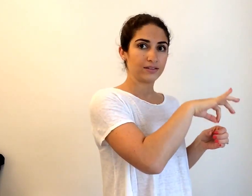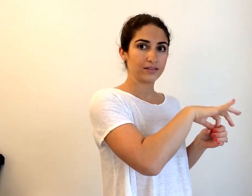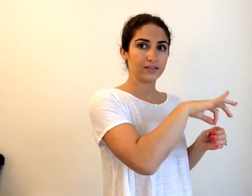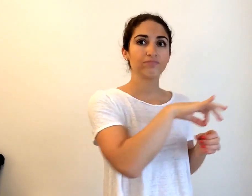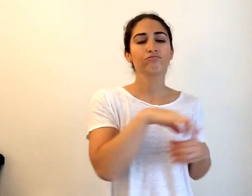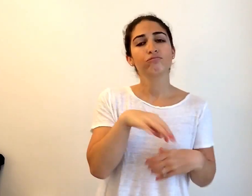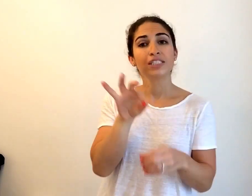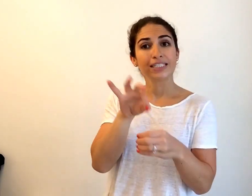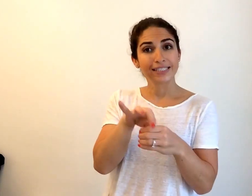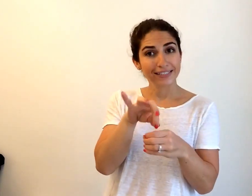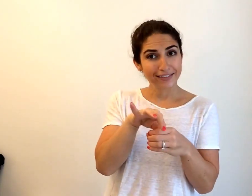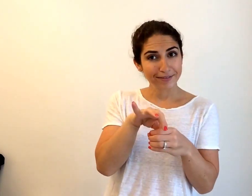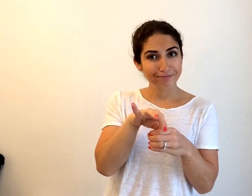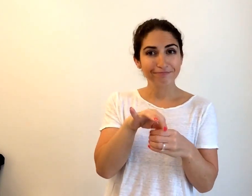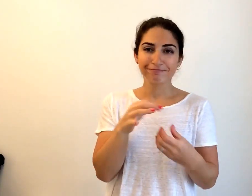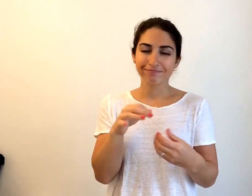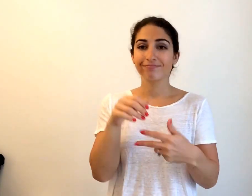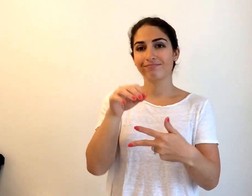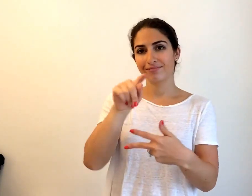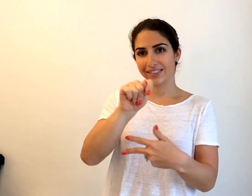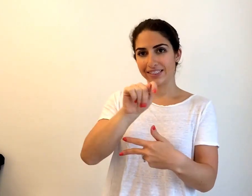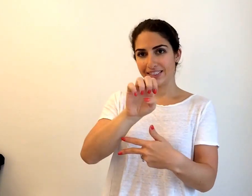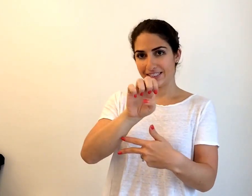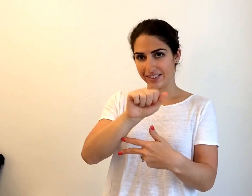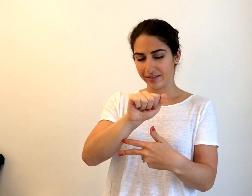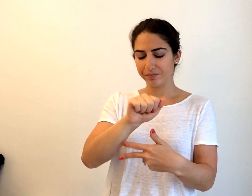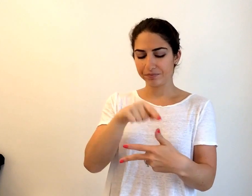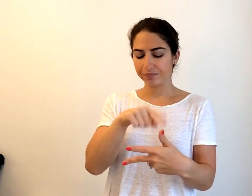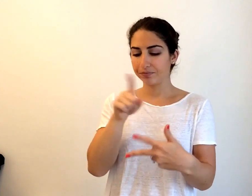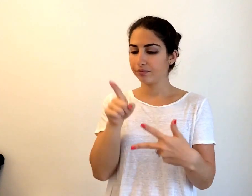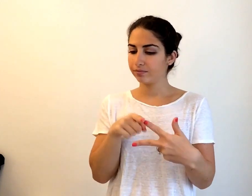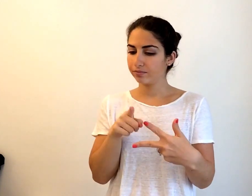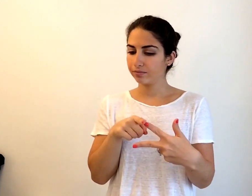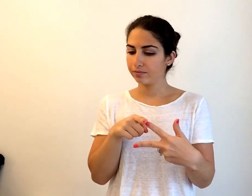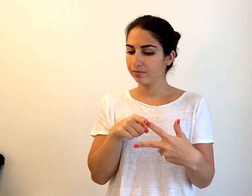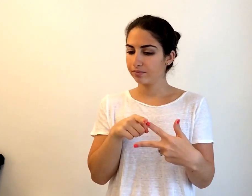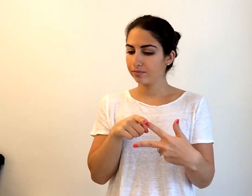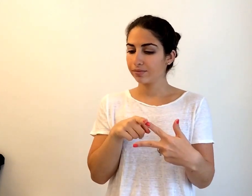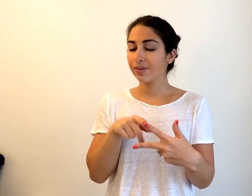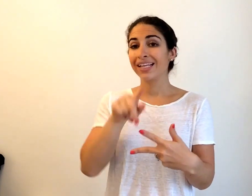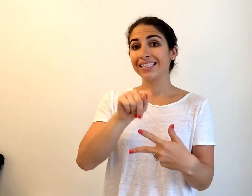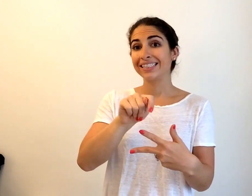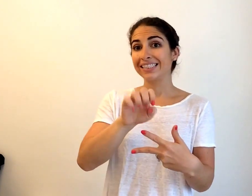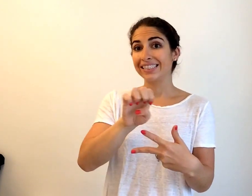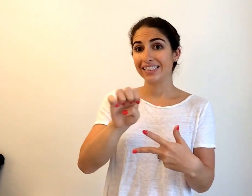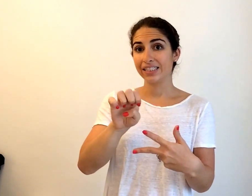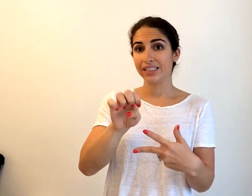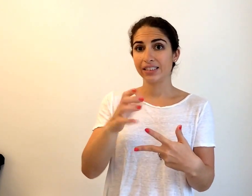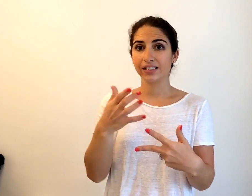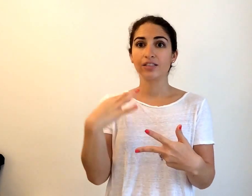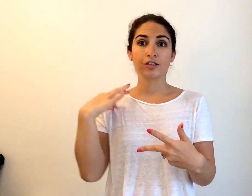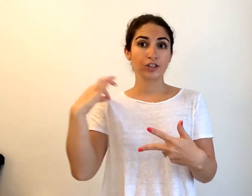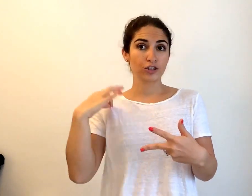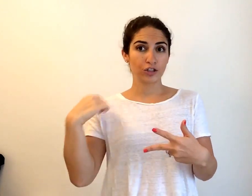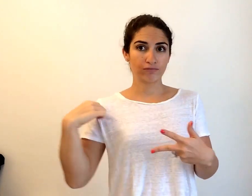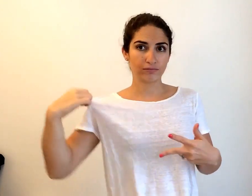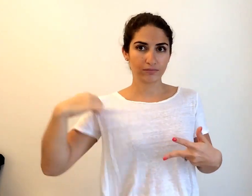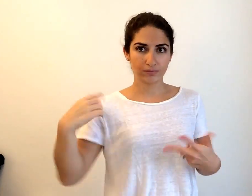Hot water -- TEA. Number 2: "T-E-E" like a shirt